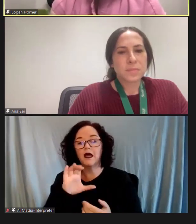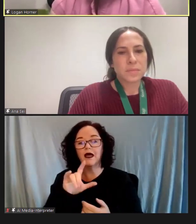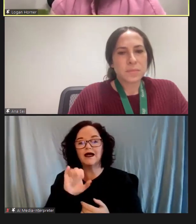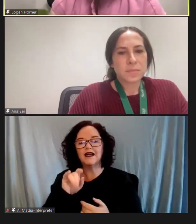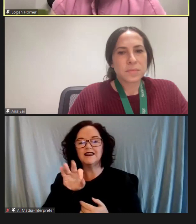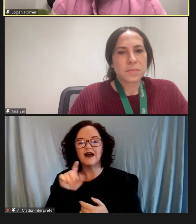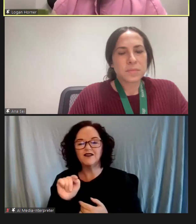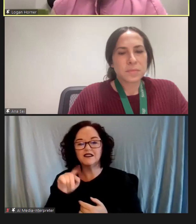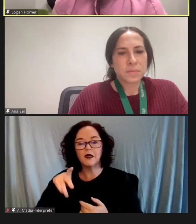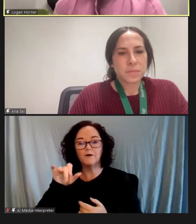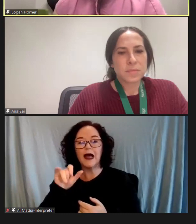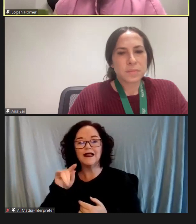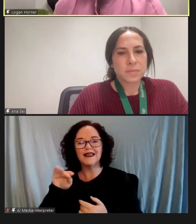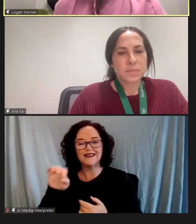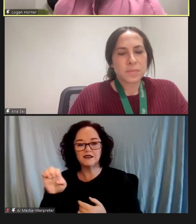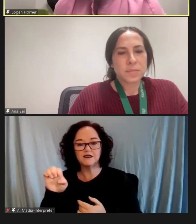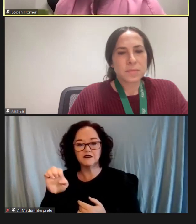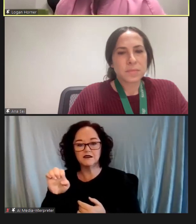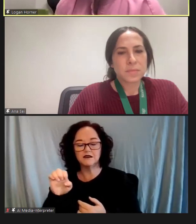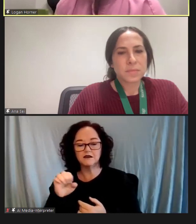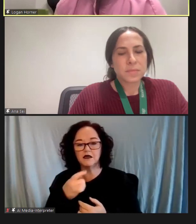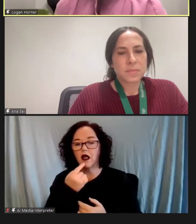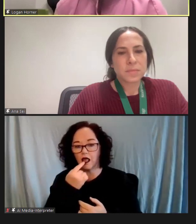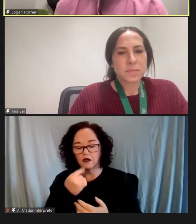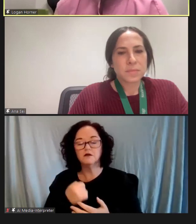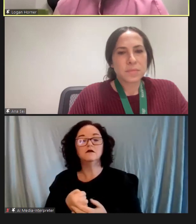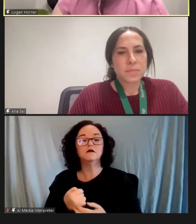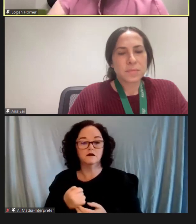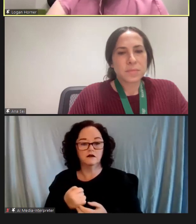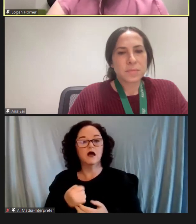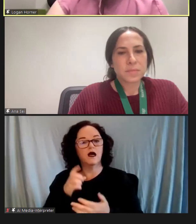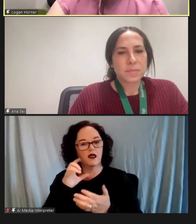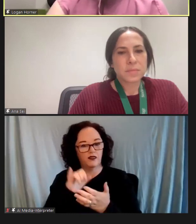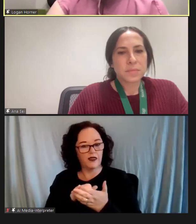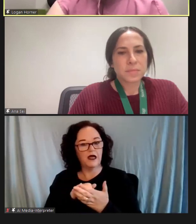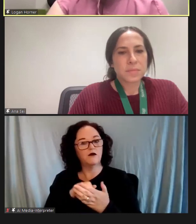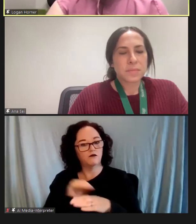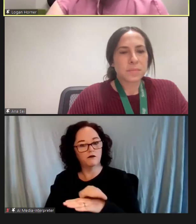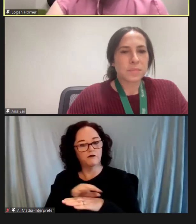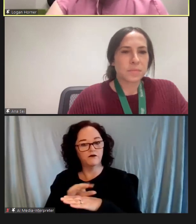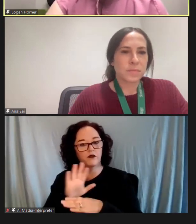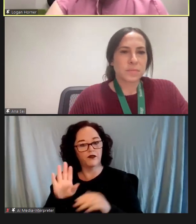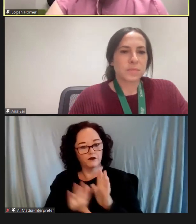influence their development in different ways